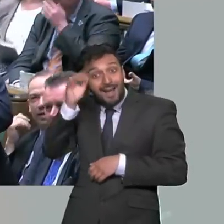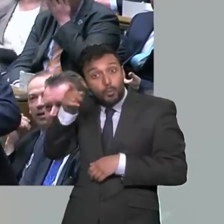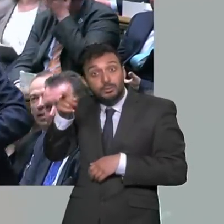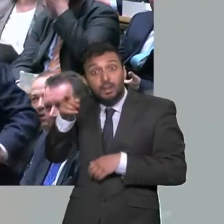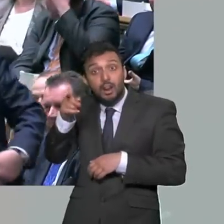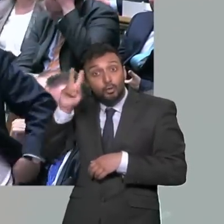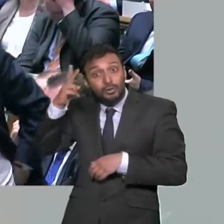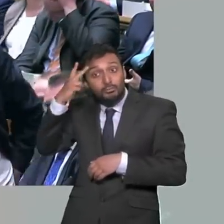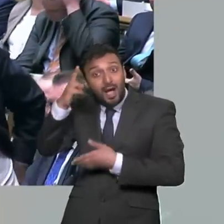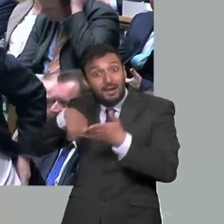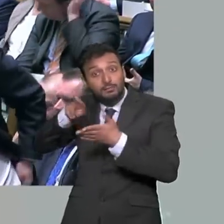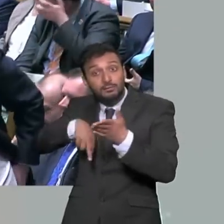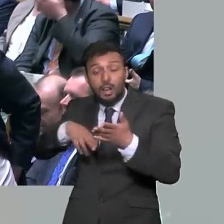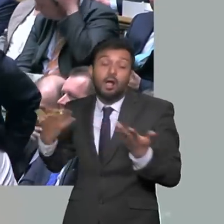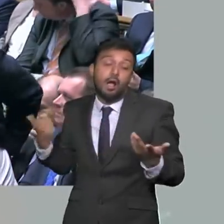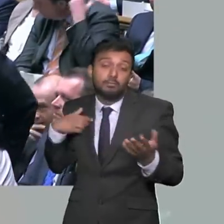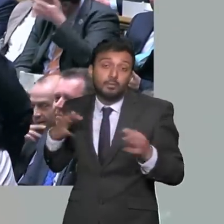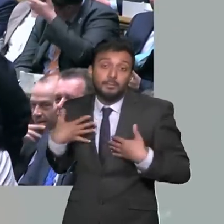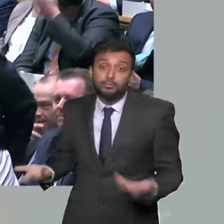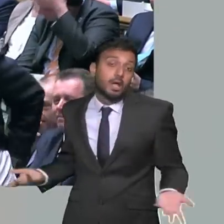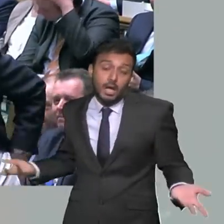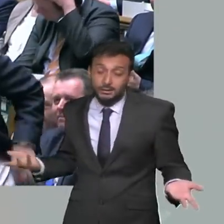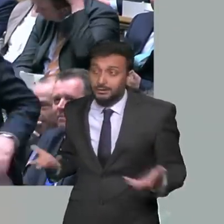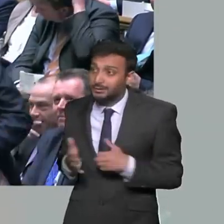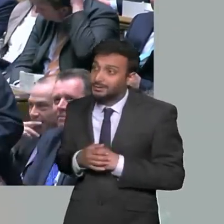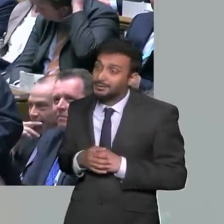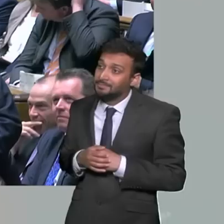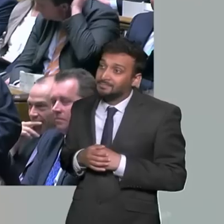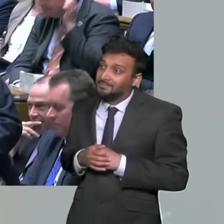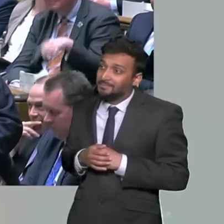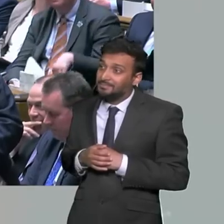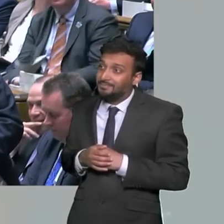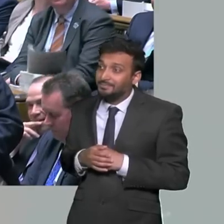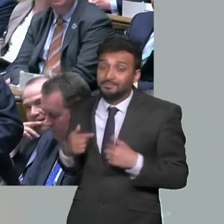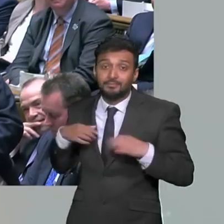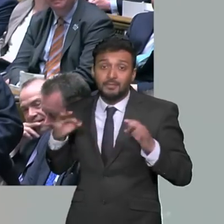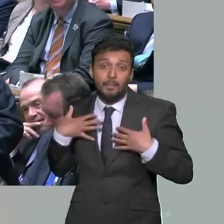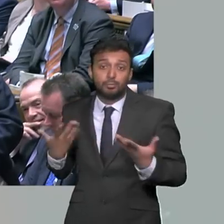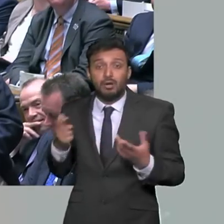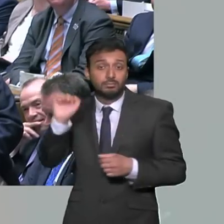I am not surprised. All I can say is that I congratulate my hon.